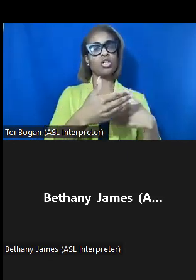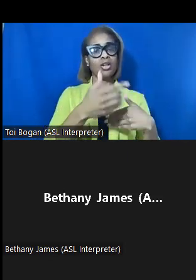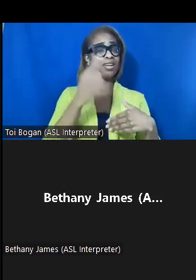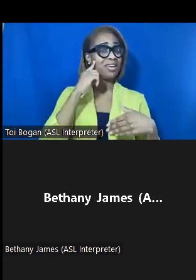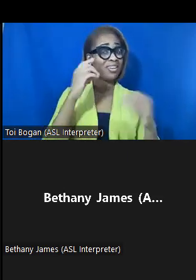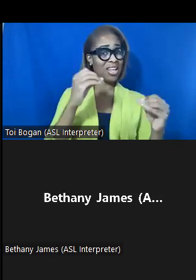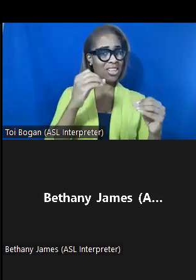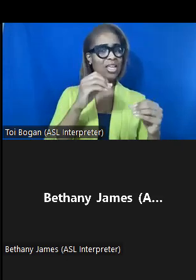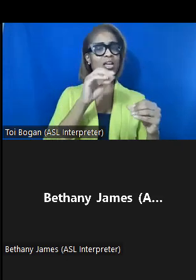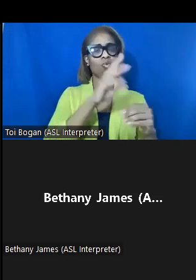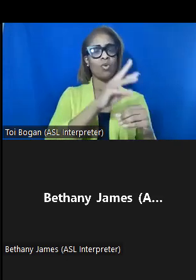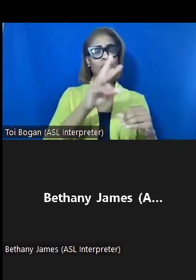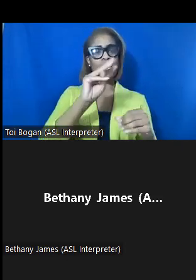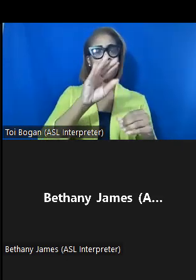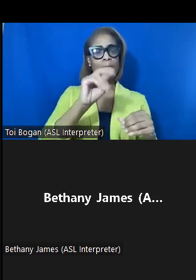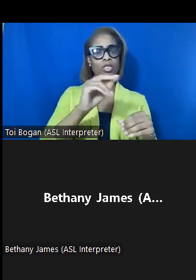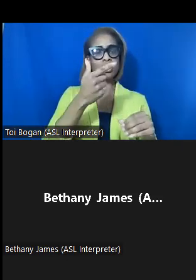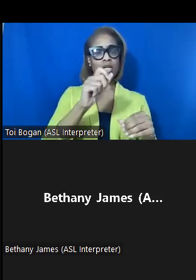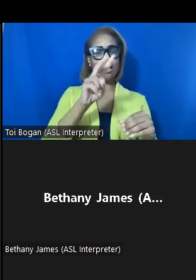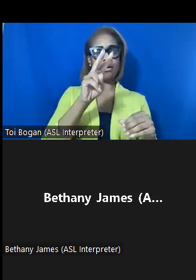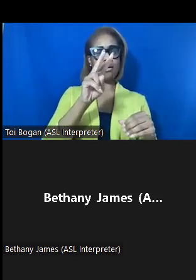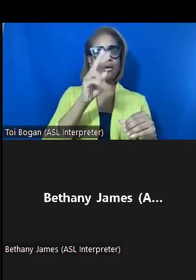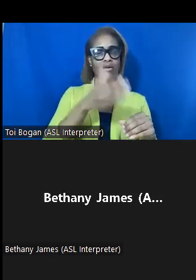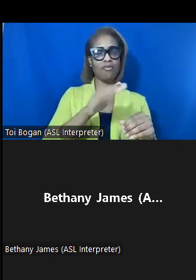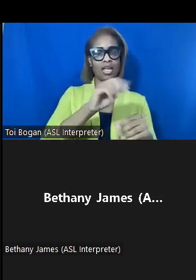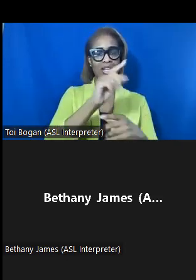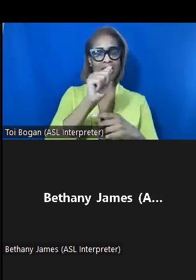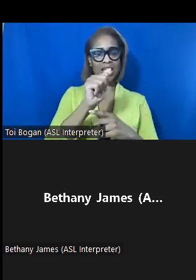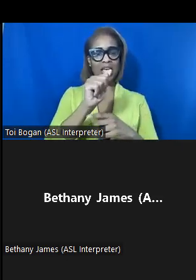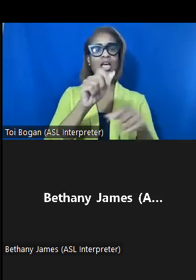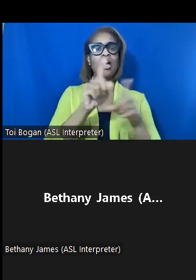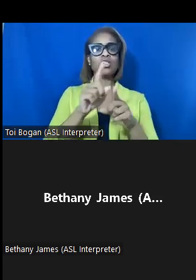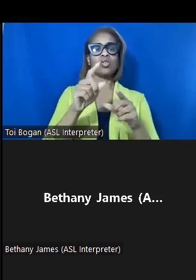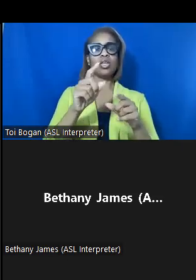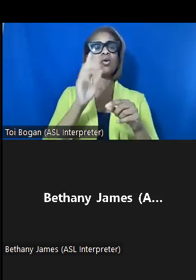the website is Michigan.gov.ADA, and that's an email address. Oh, sorry.